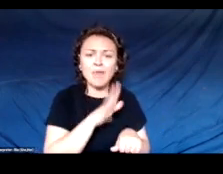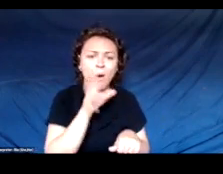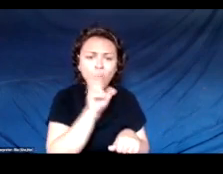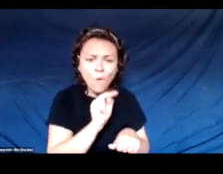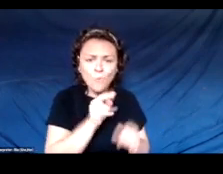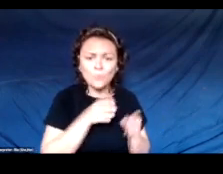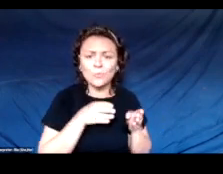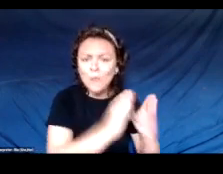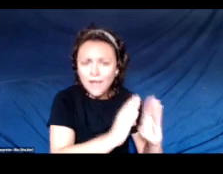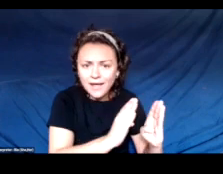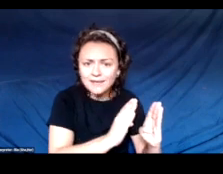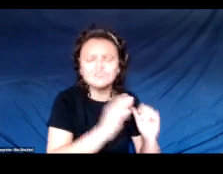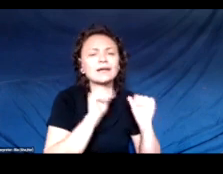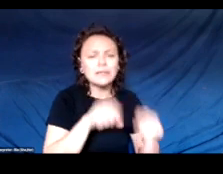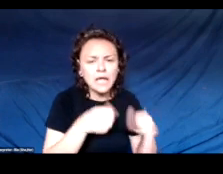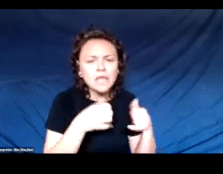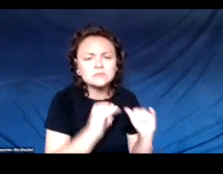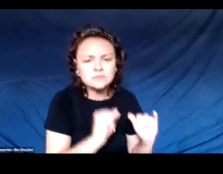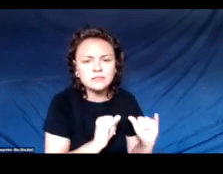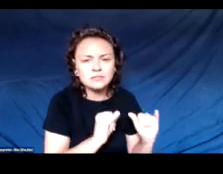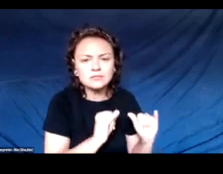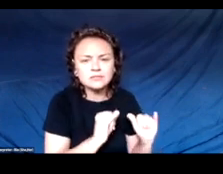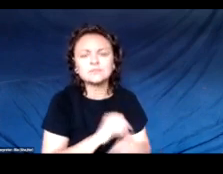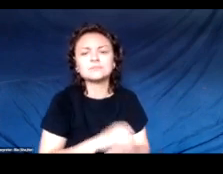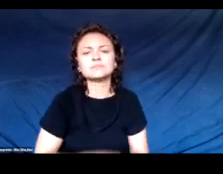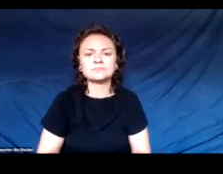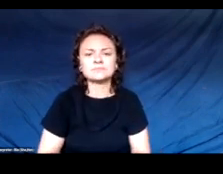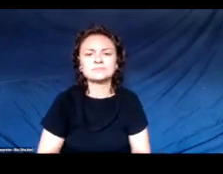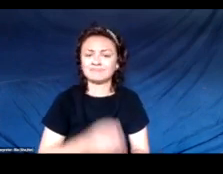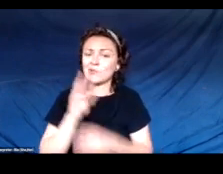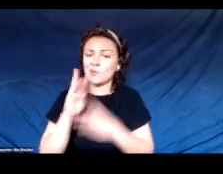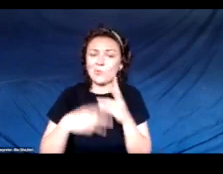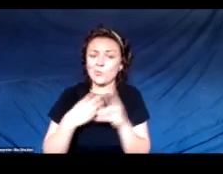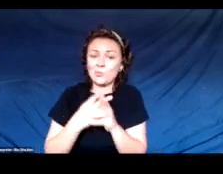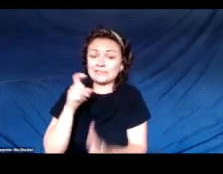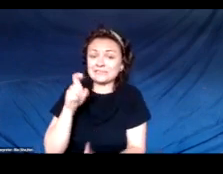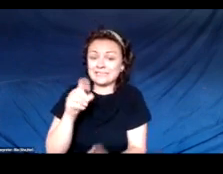And the world needs more of them. The world needs them